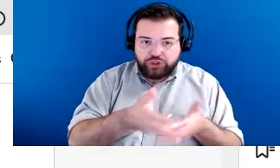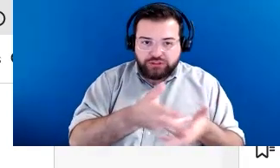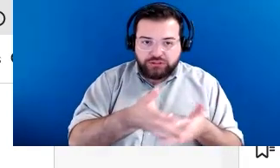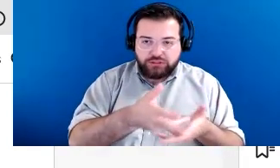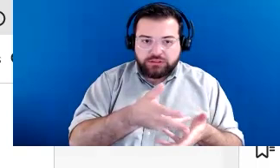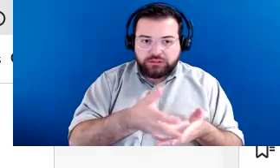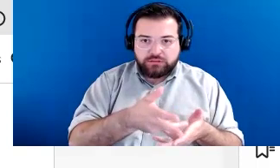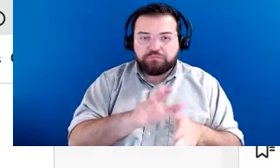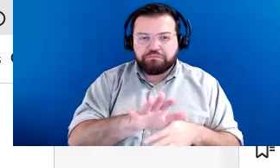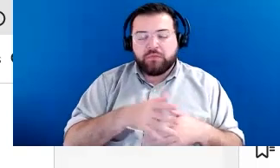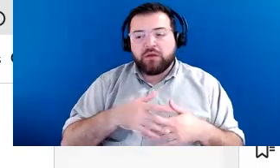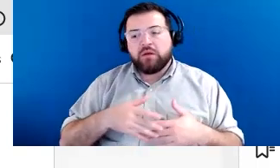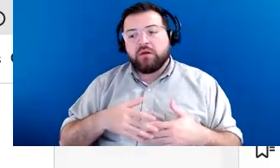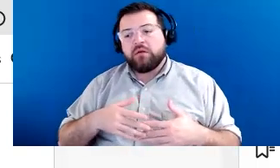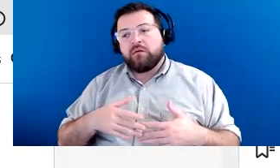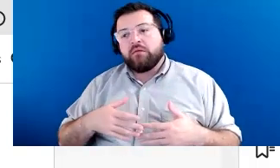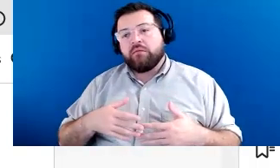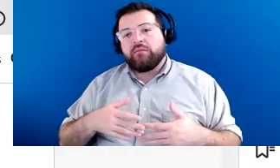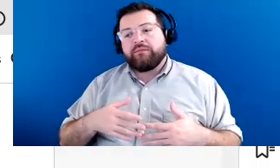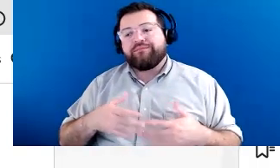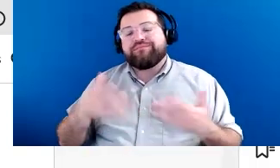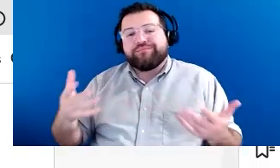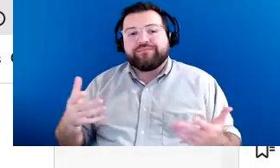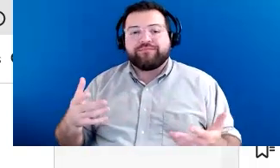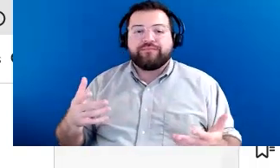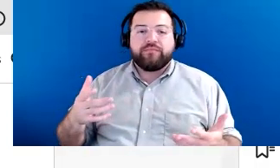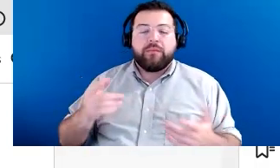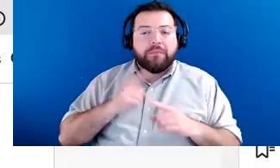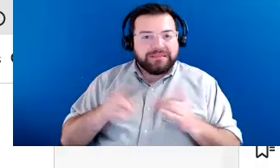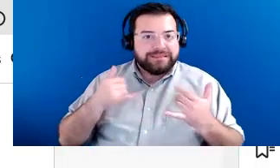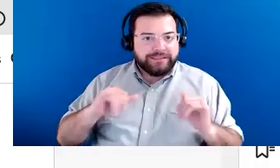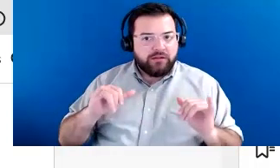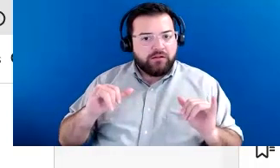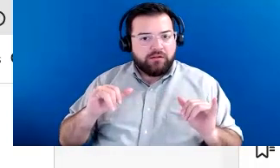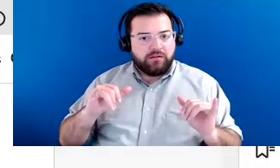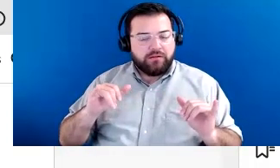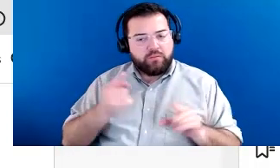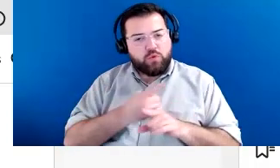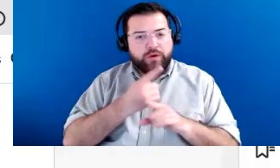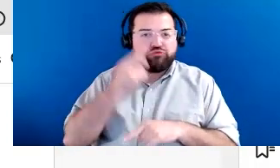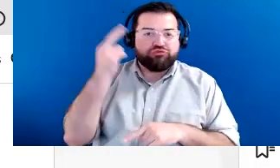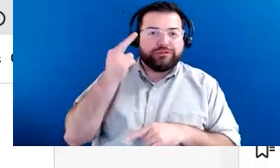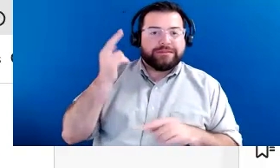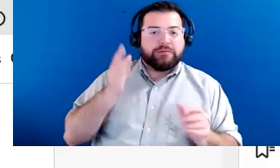But let's, you know, in a reasonable way. So, you know, for very, very condensed classes,